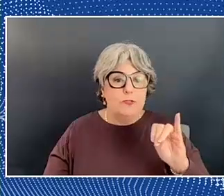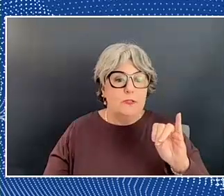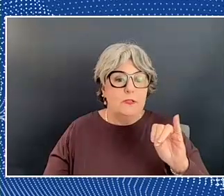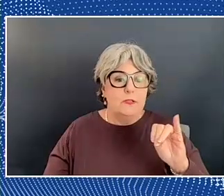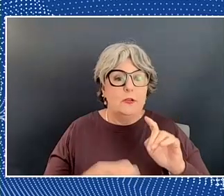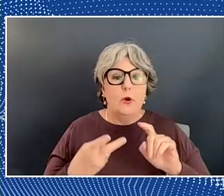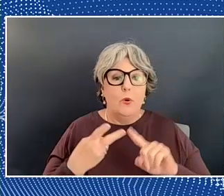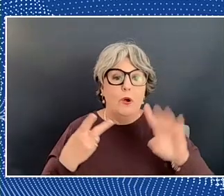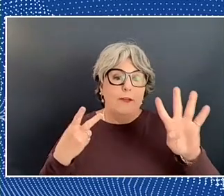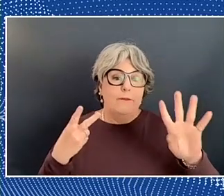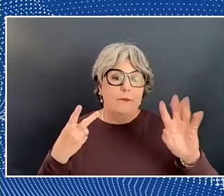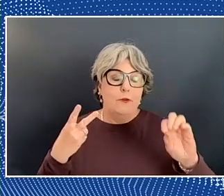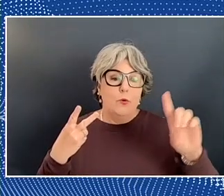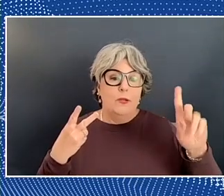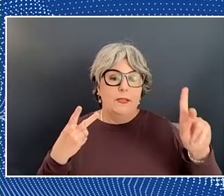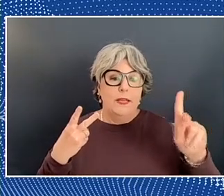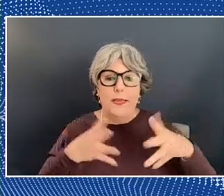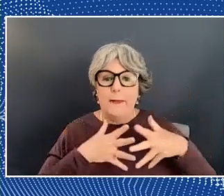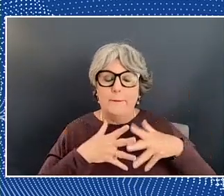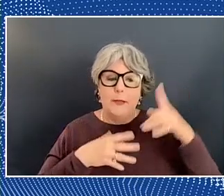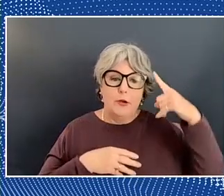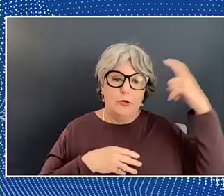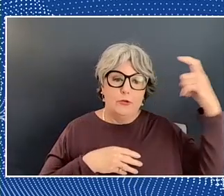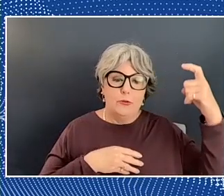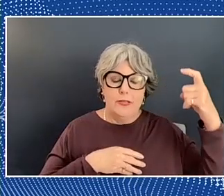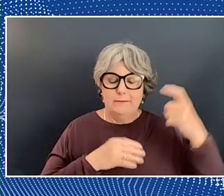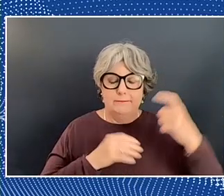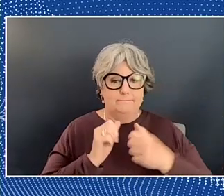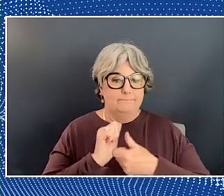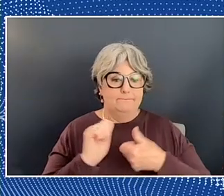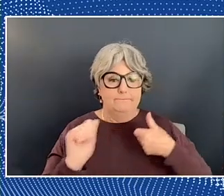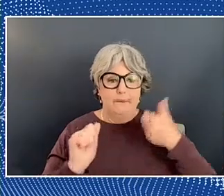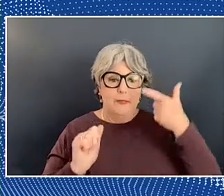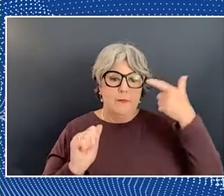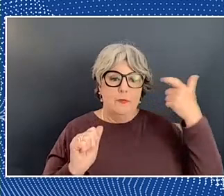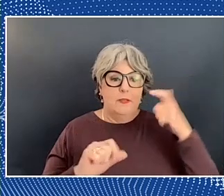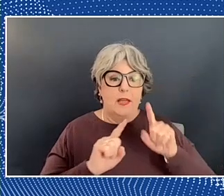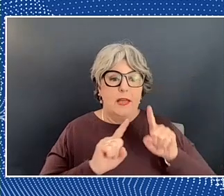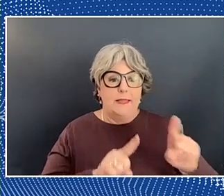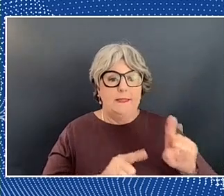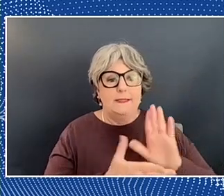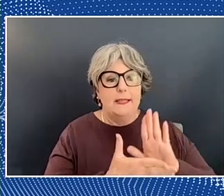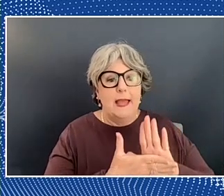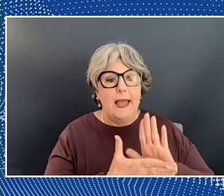The American dream escapes me because I attended a school that defrauded me, The